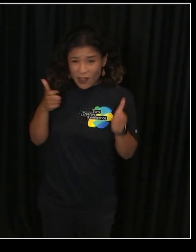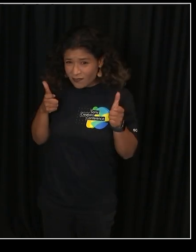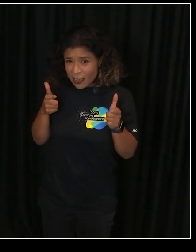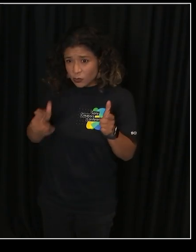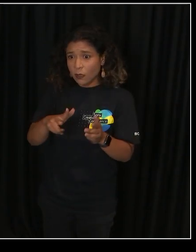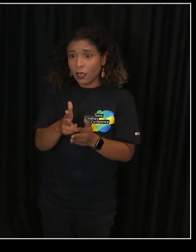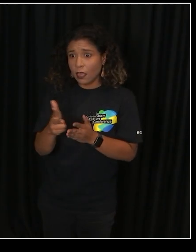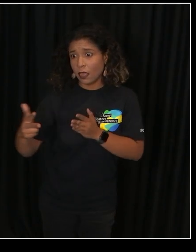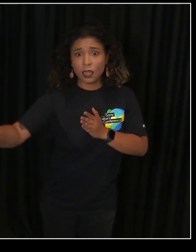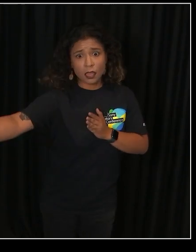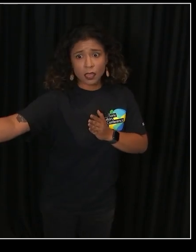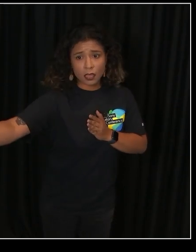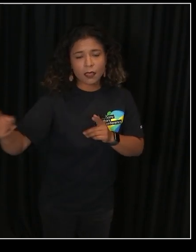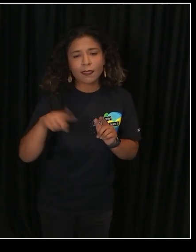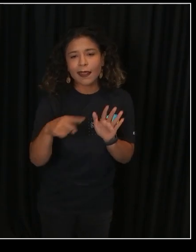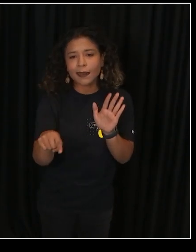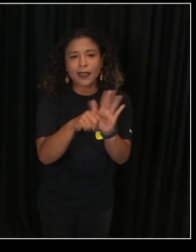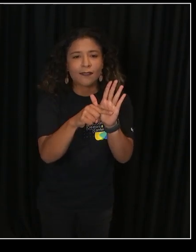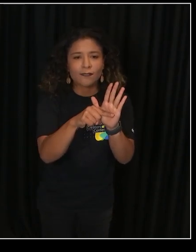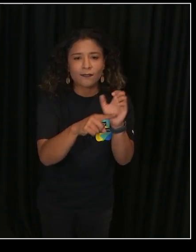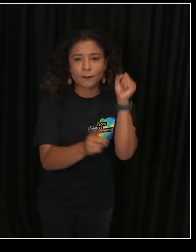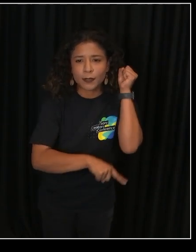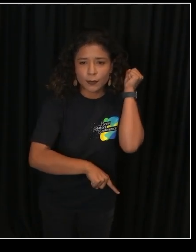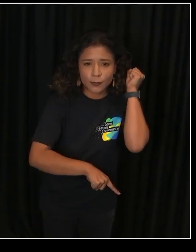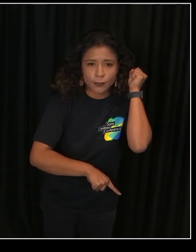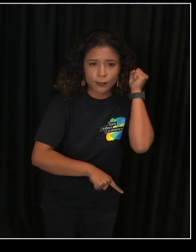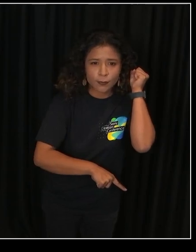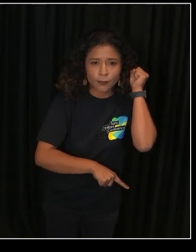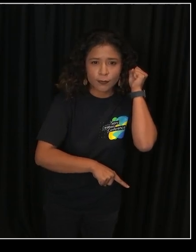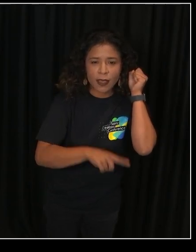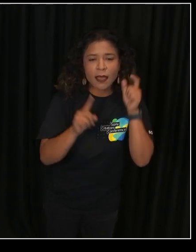then you get a negative reward and that propagates back and the agent learns to drive at